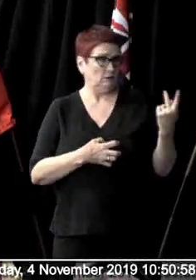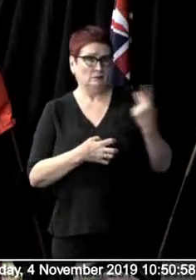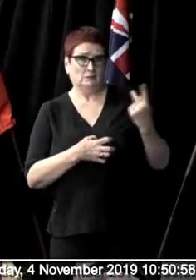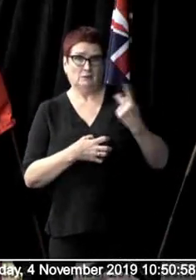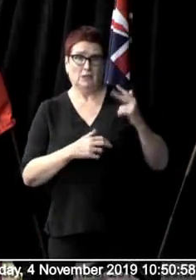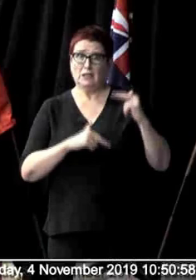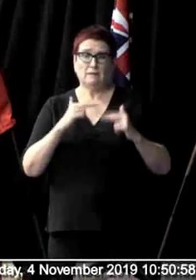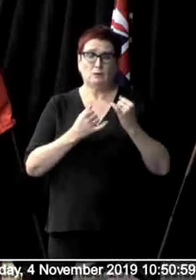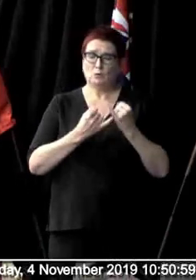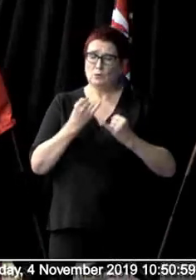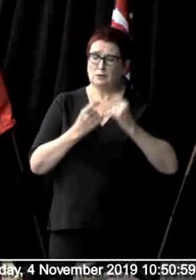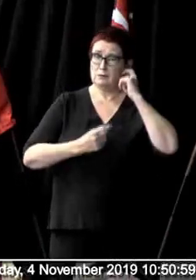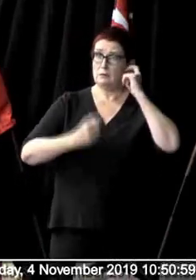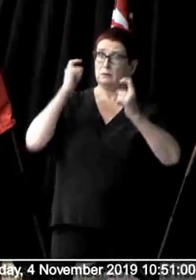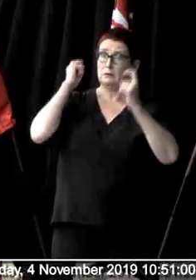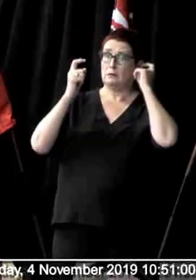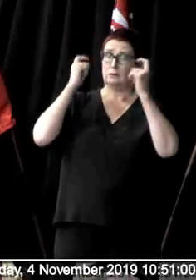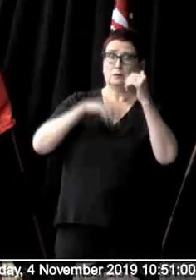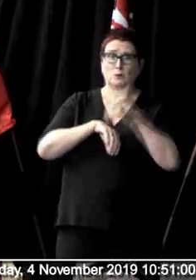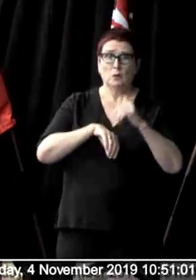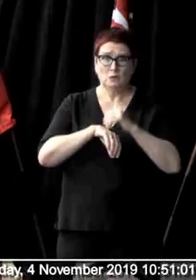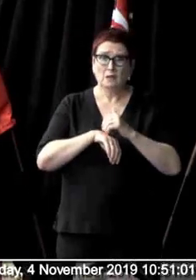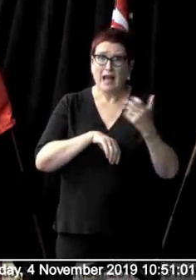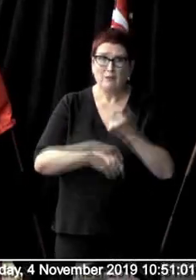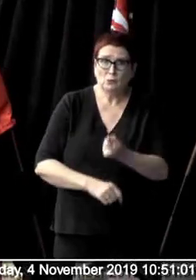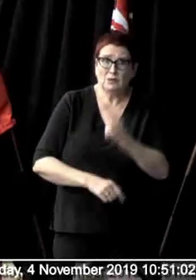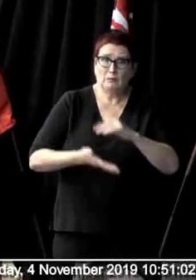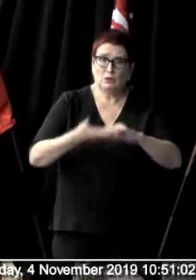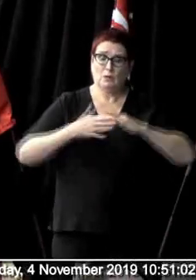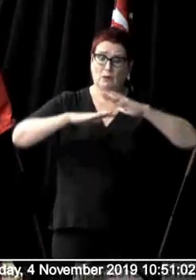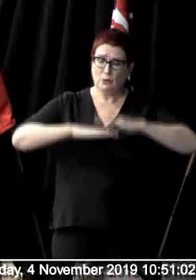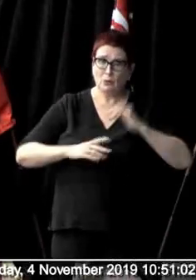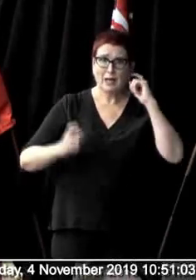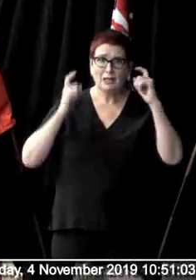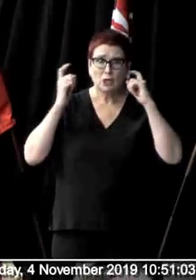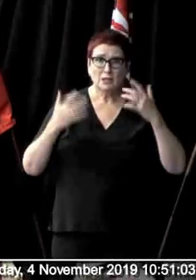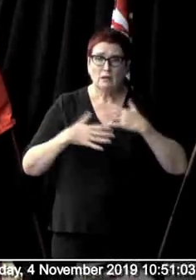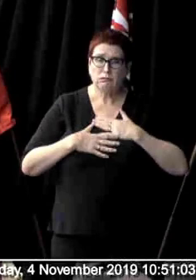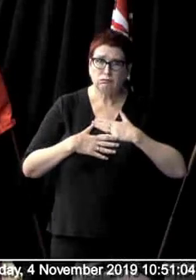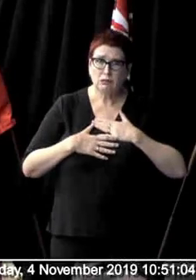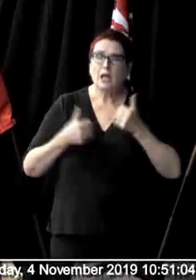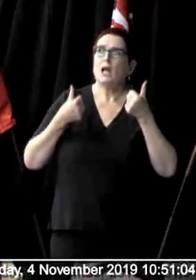anxiety disorders now requiring medication and treatment, we agreed reluctantly to